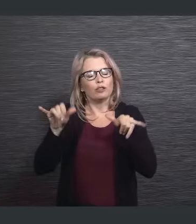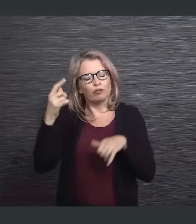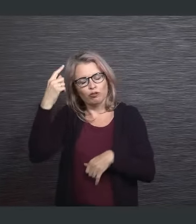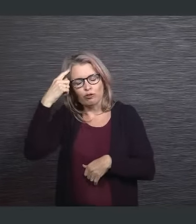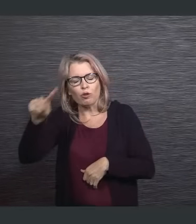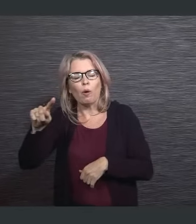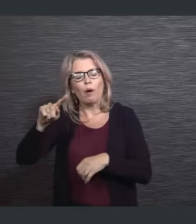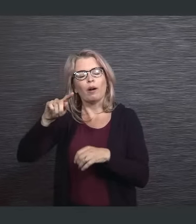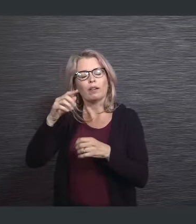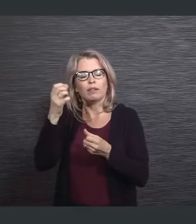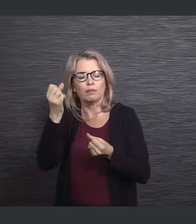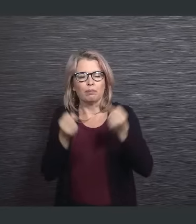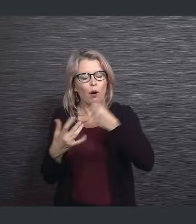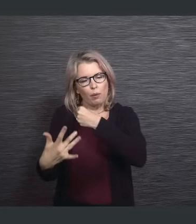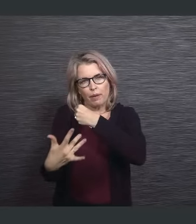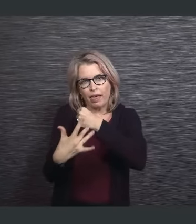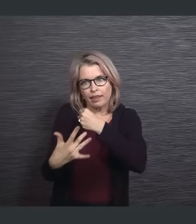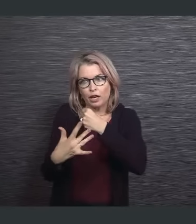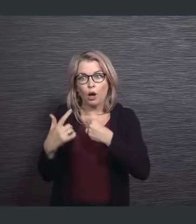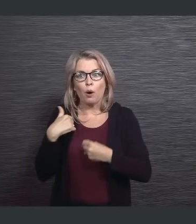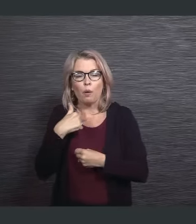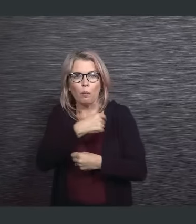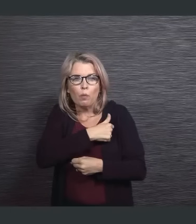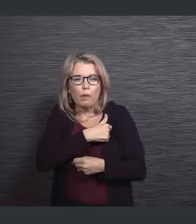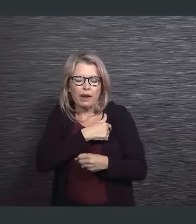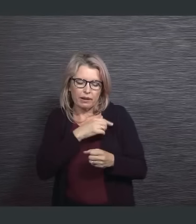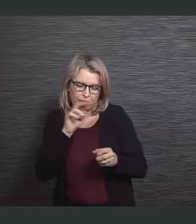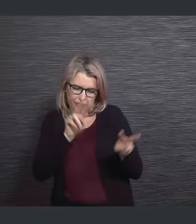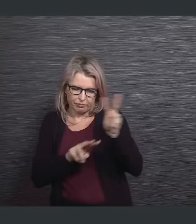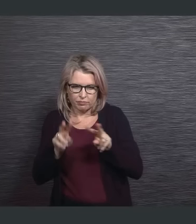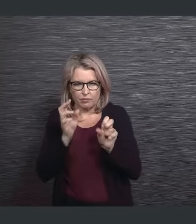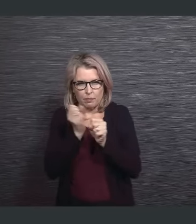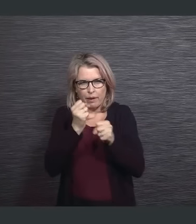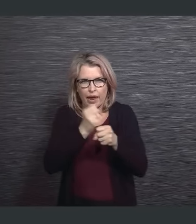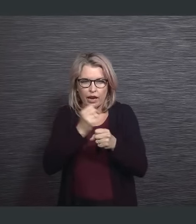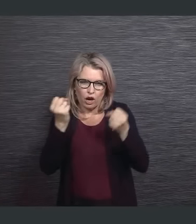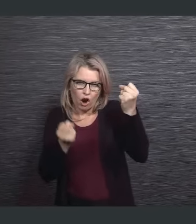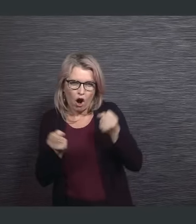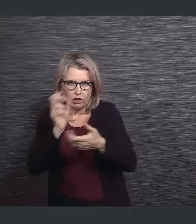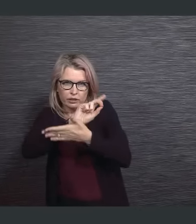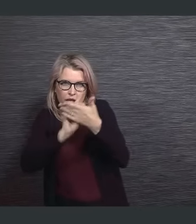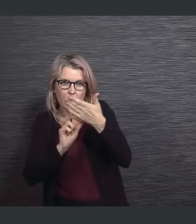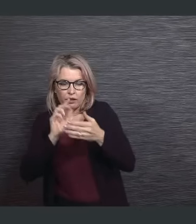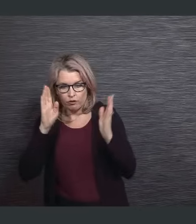As we evolve automotive design to focus not only driving